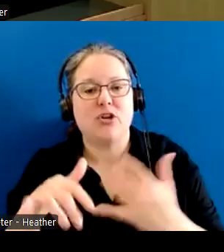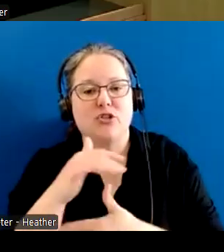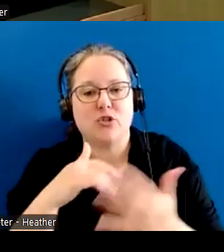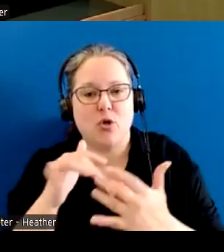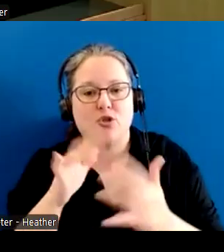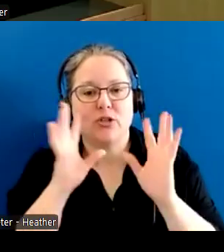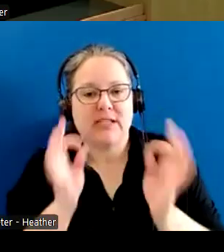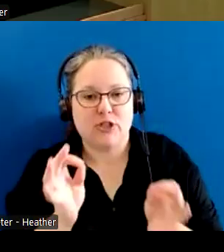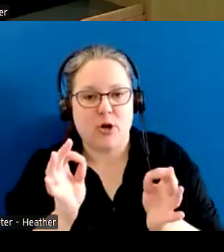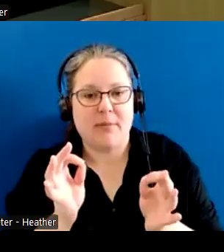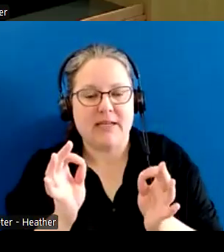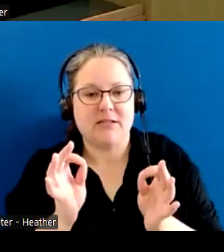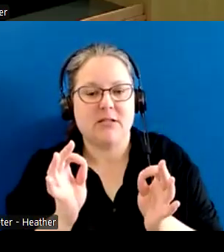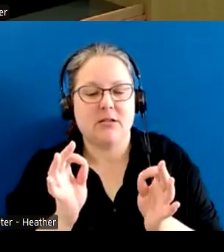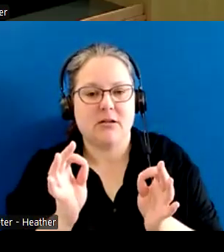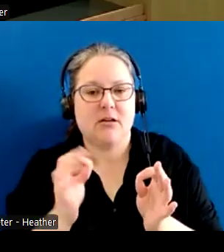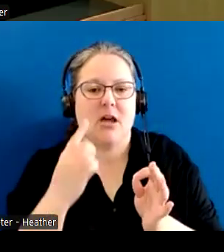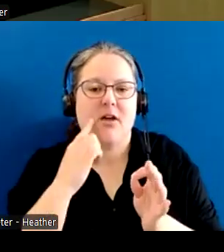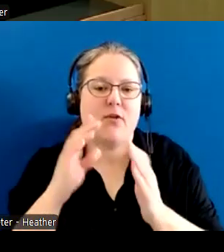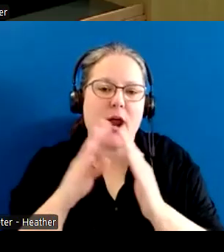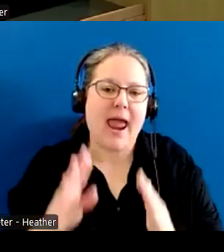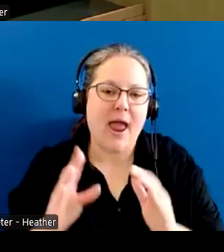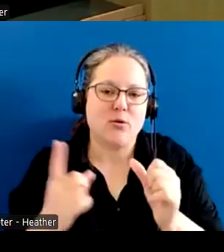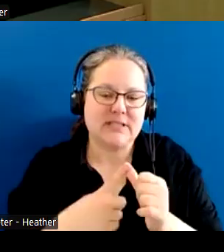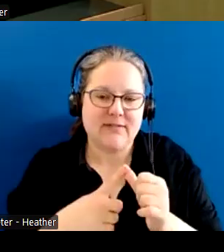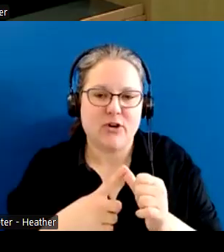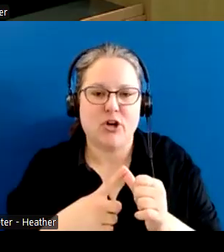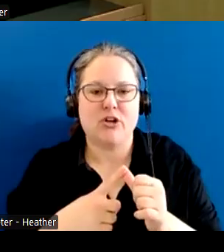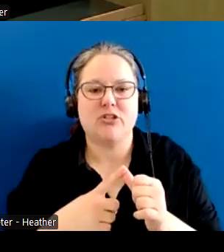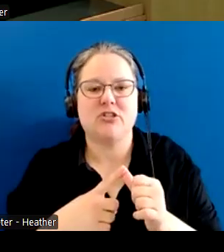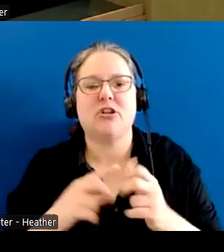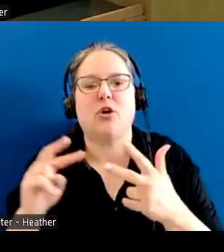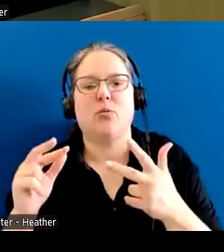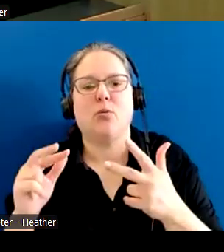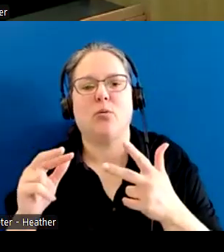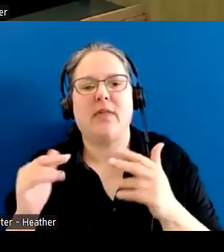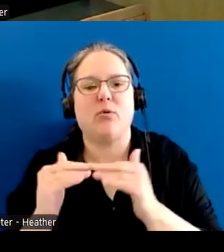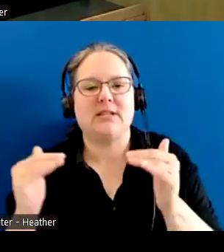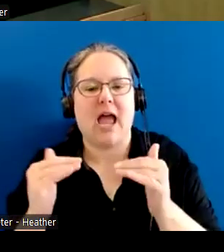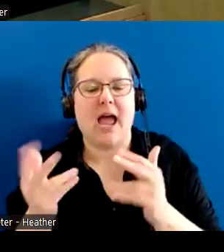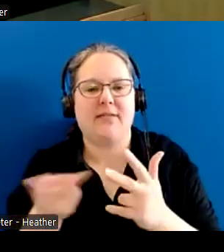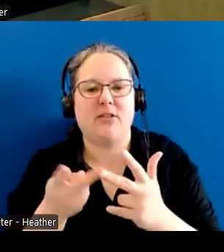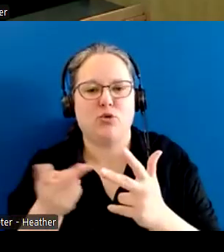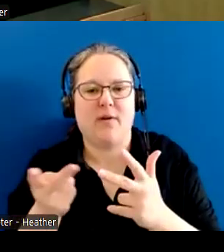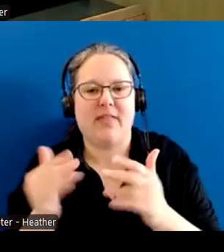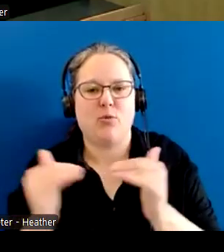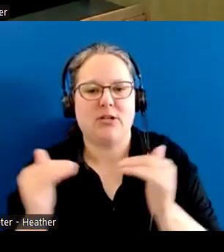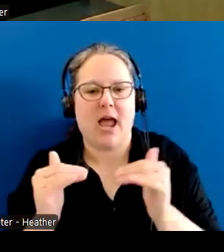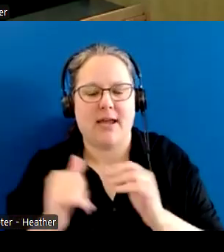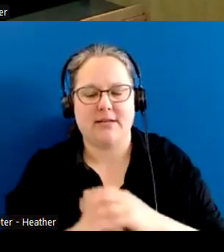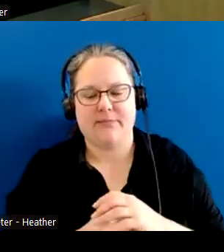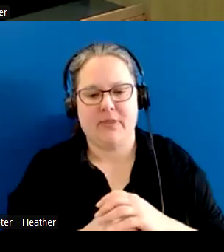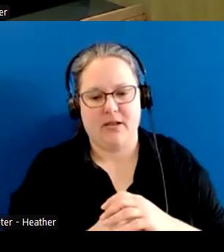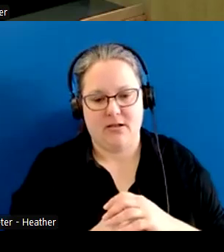stability such as uh housing first interventions tied for Third, so based on these findings, uh,